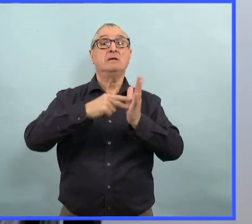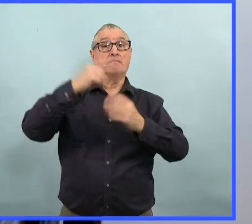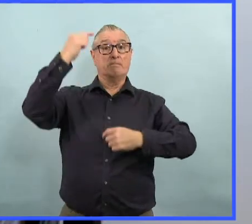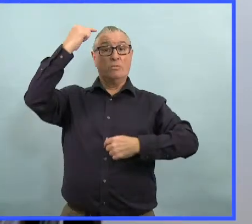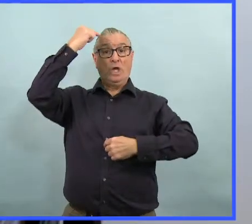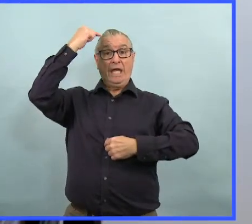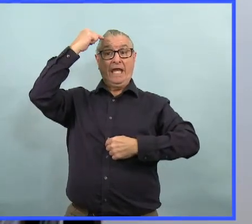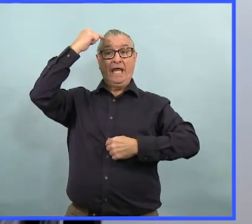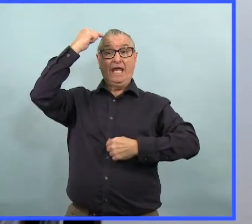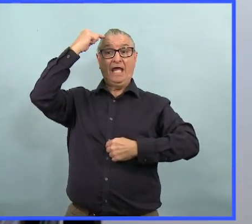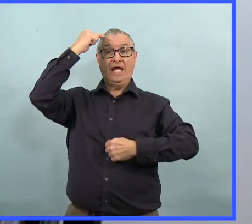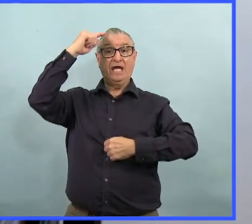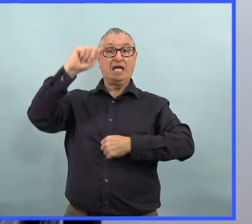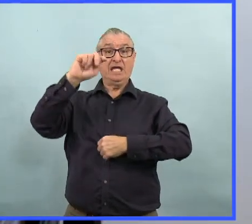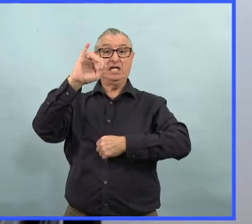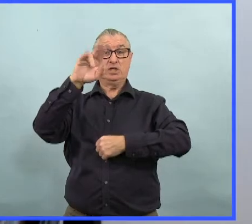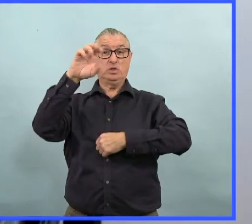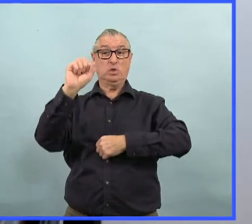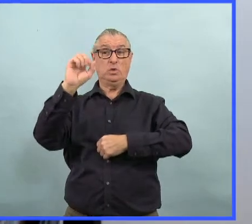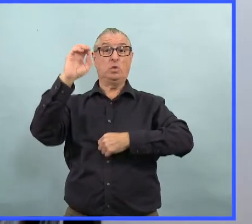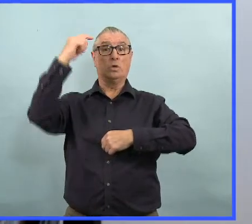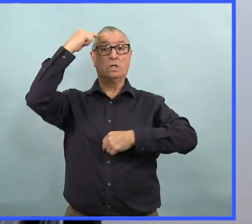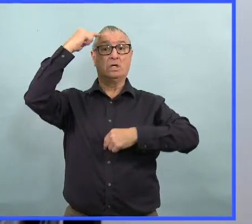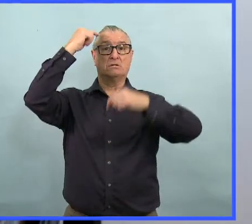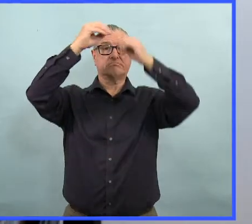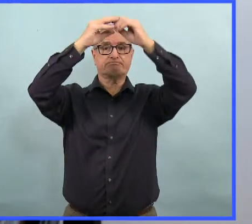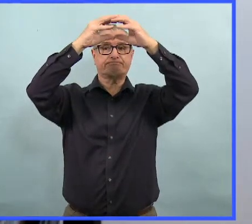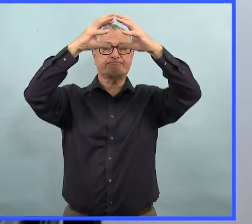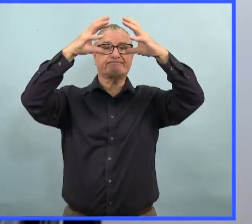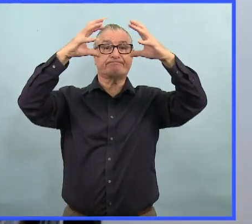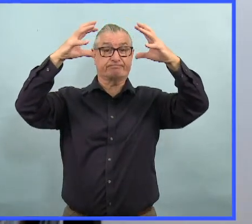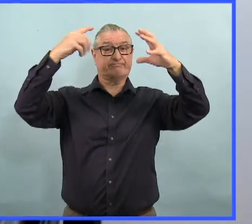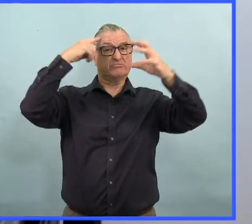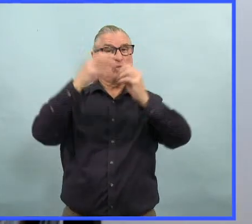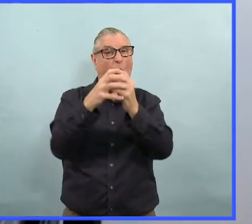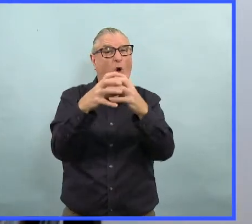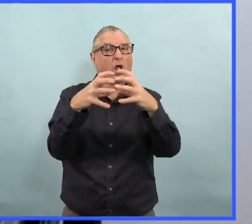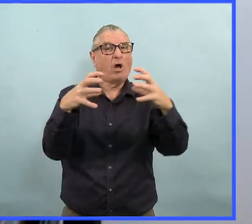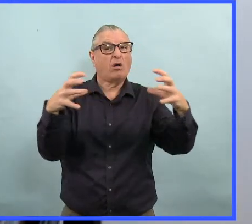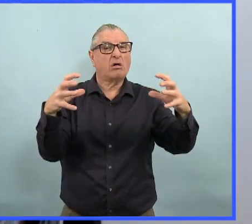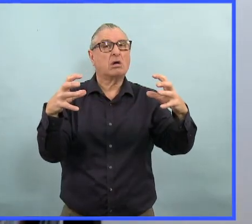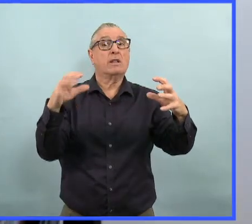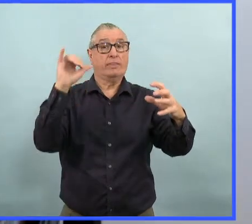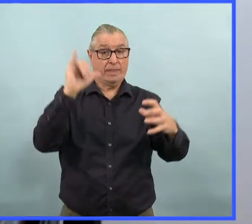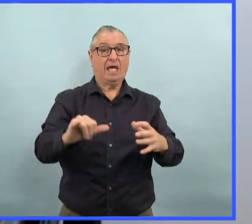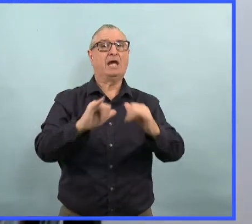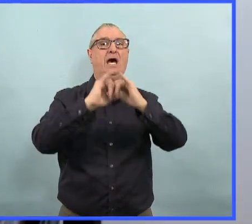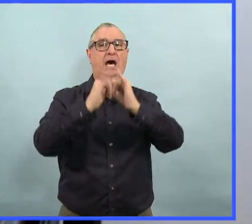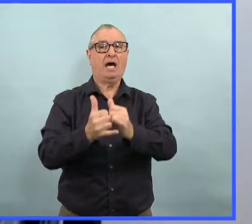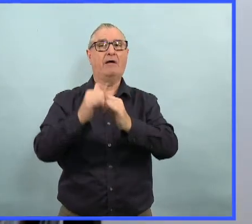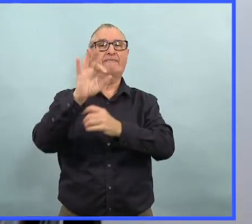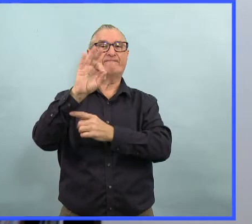fog happens we can all do our part to prevent the long-term symptoms associated with long cobit